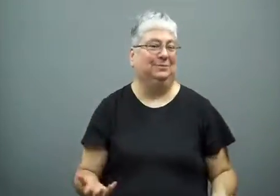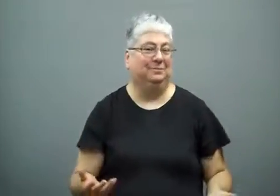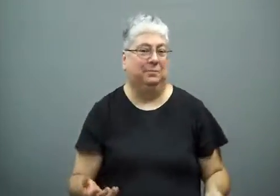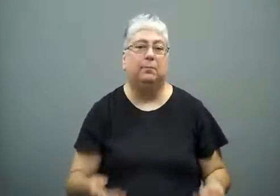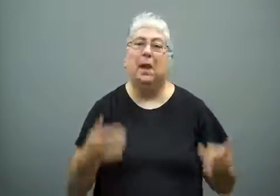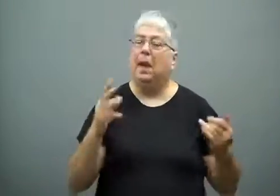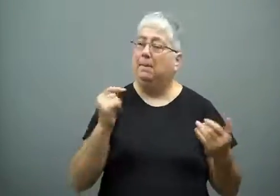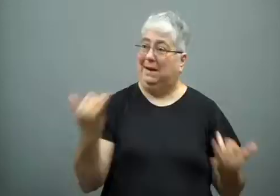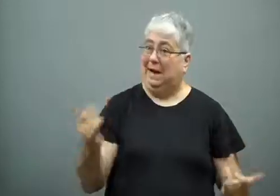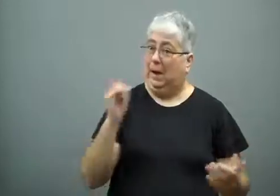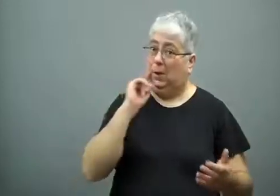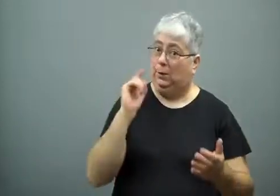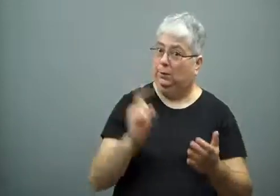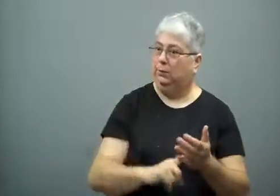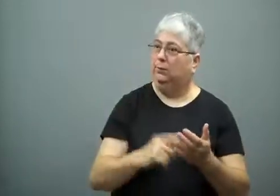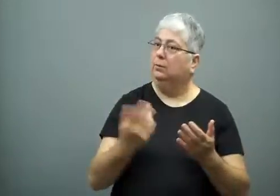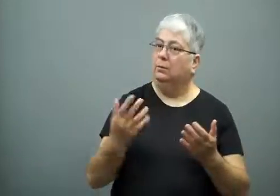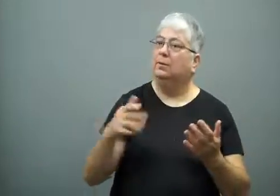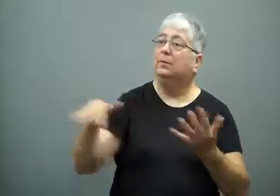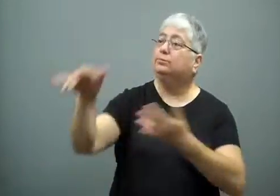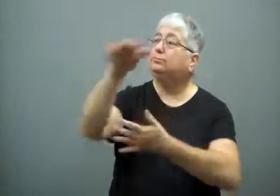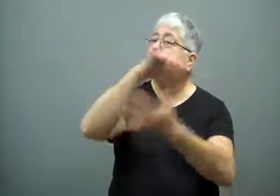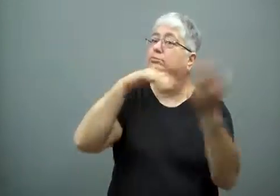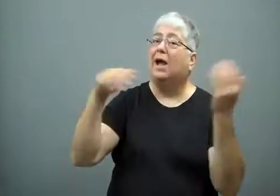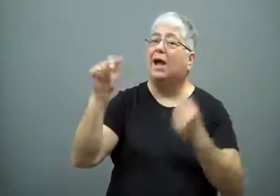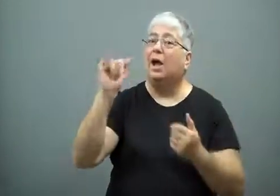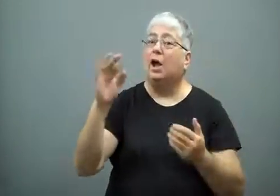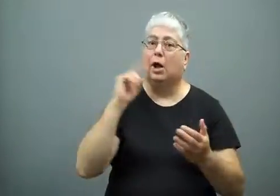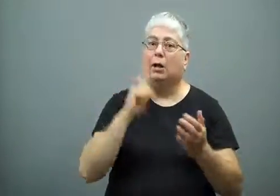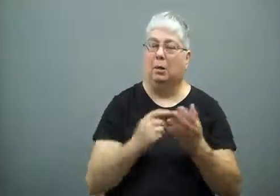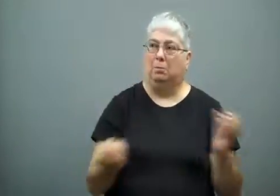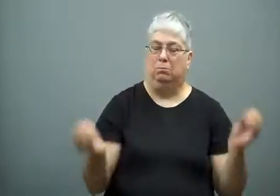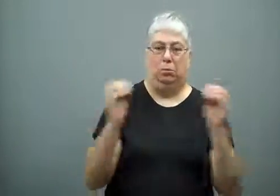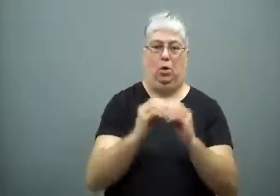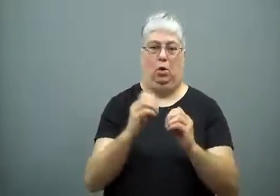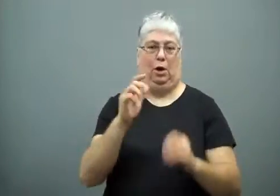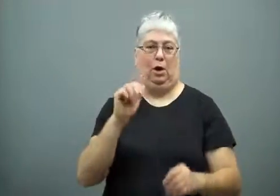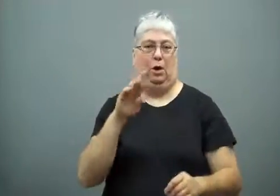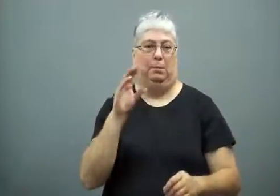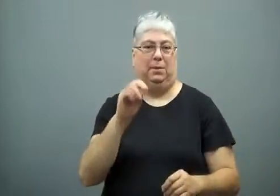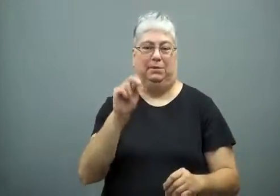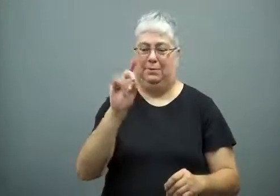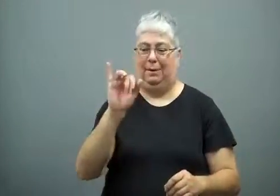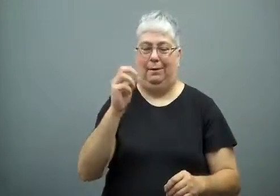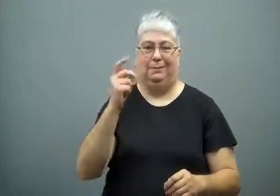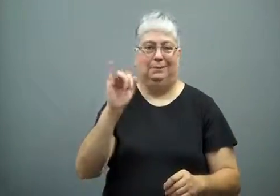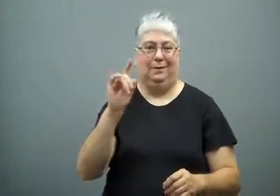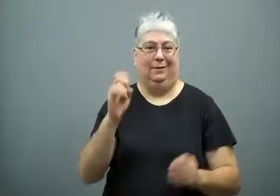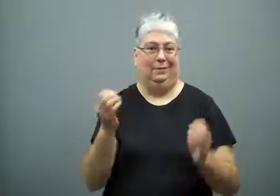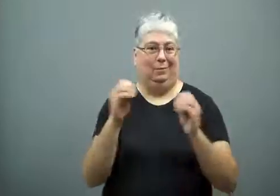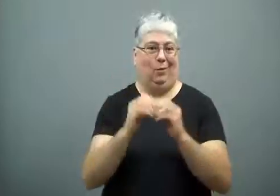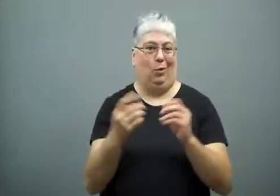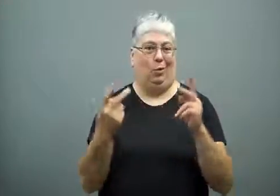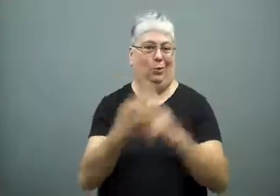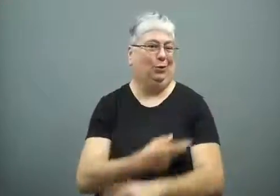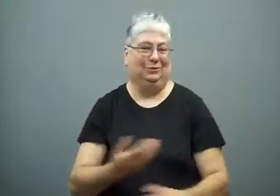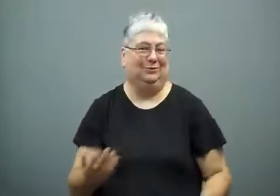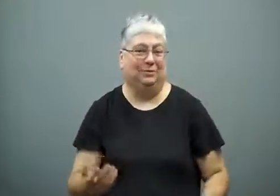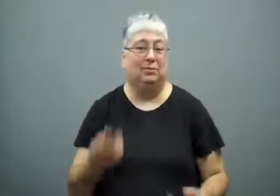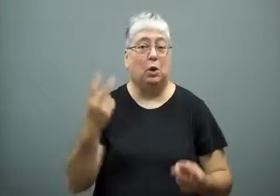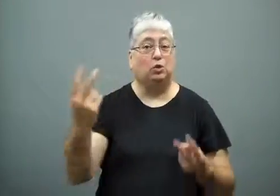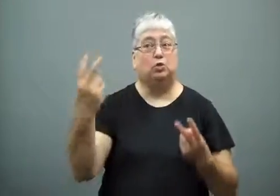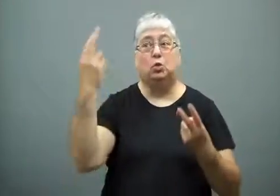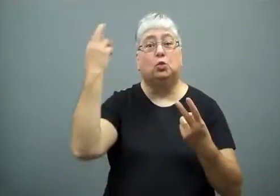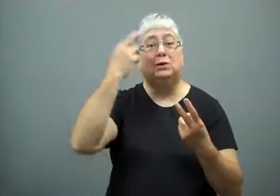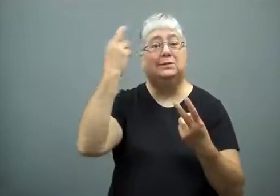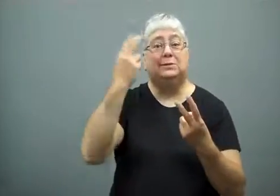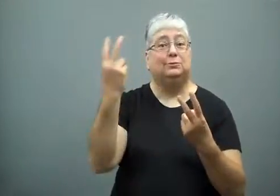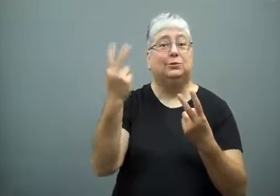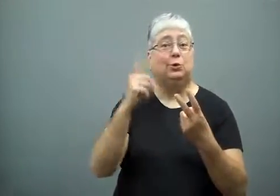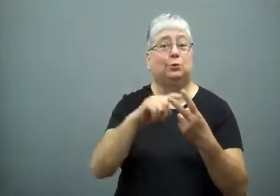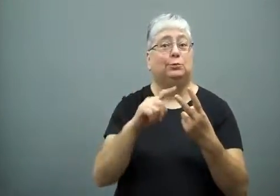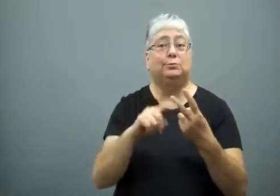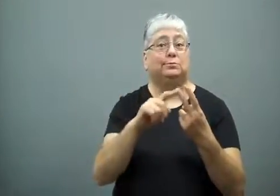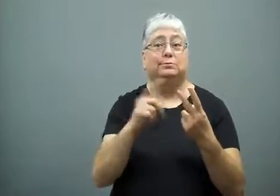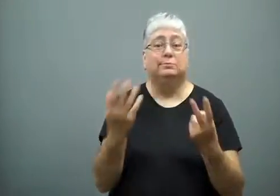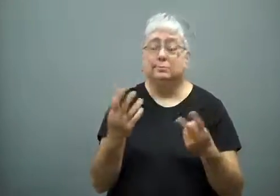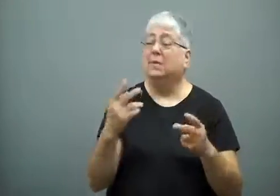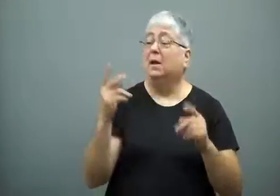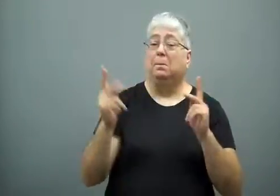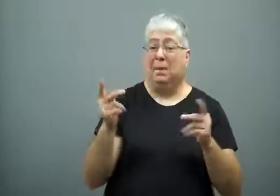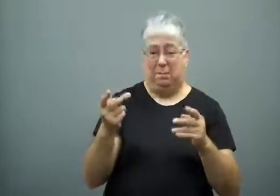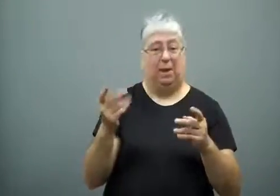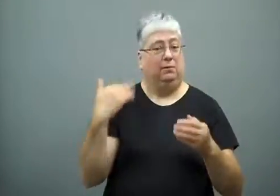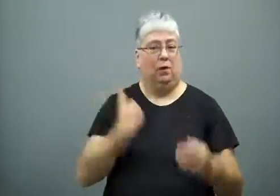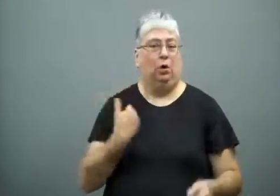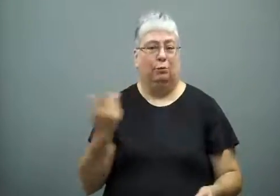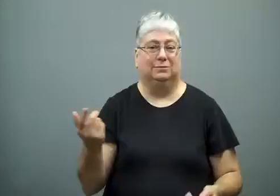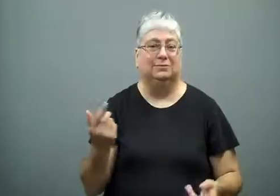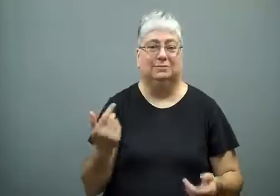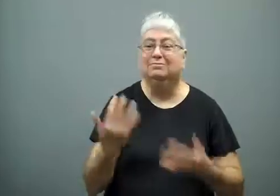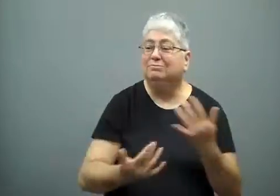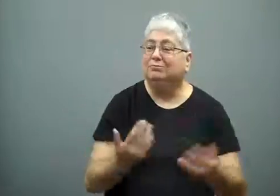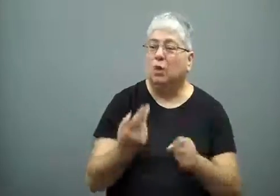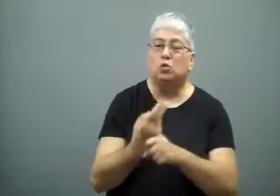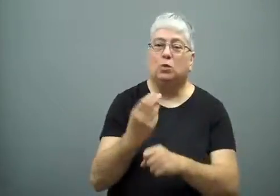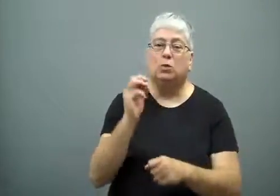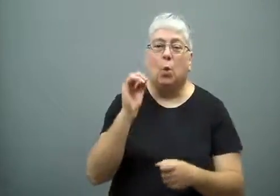The concentration of carbon dioxide in the air is increasing.